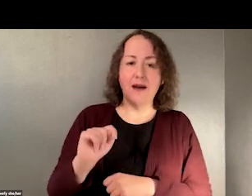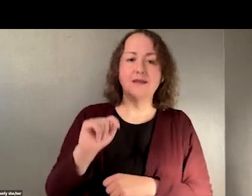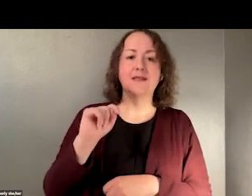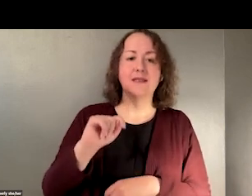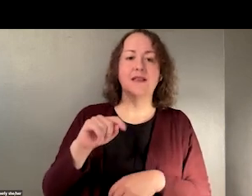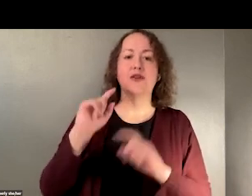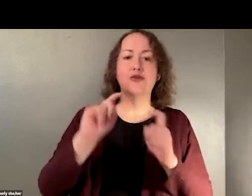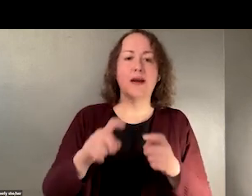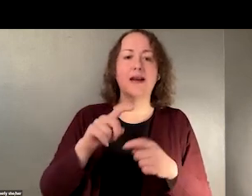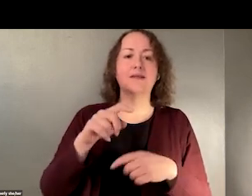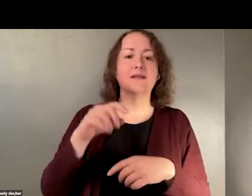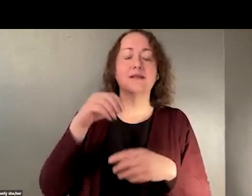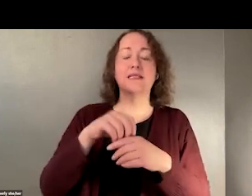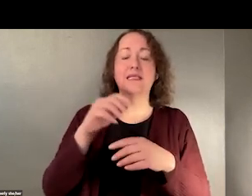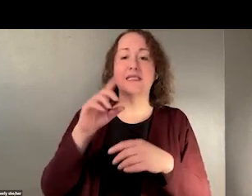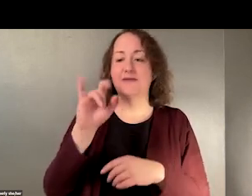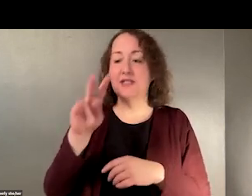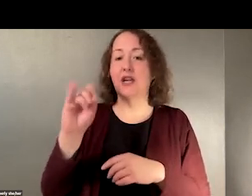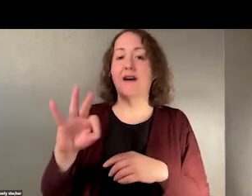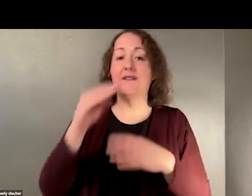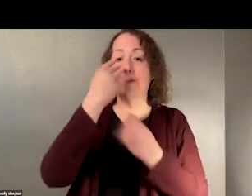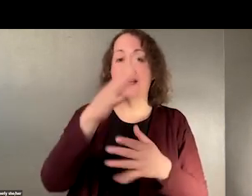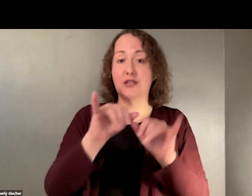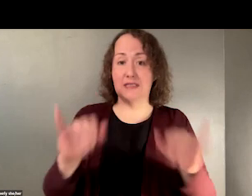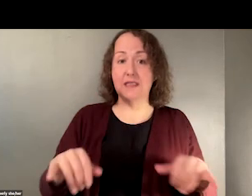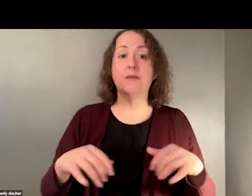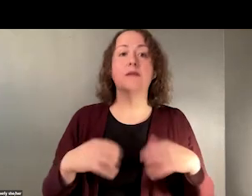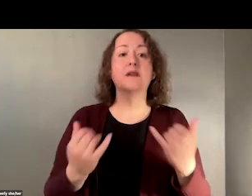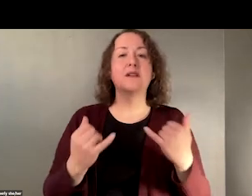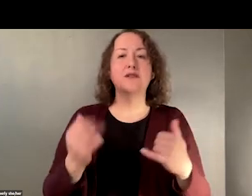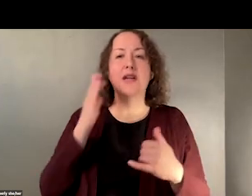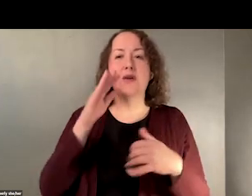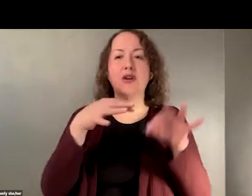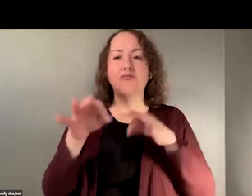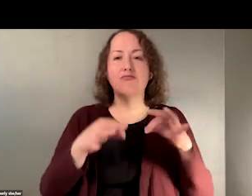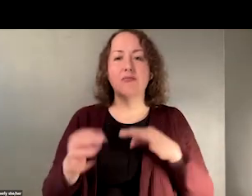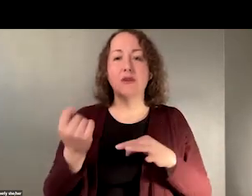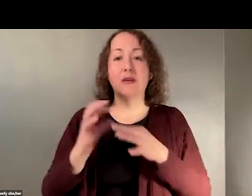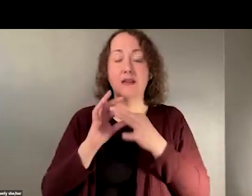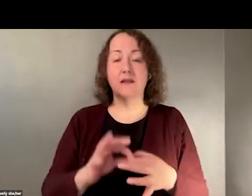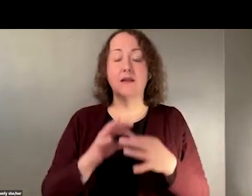in the Division of Information Systems. Today, I'm going to talk to you a little bit about Research.gov account management